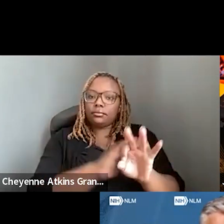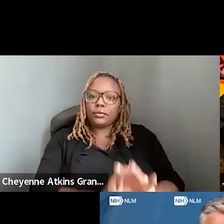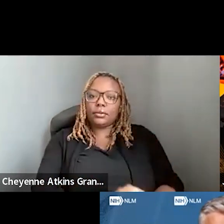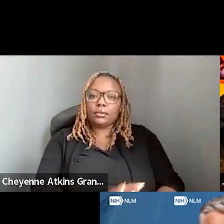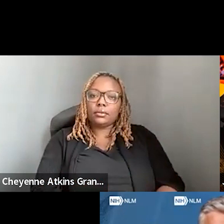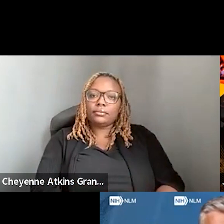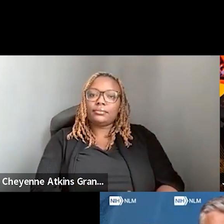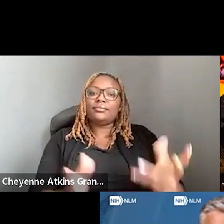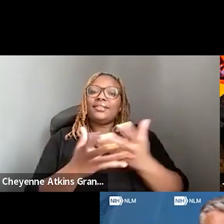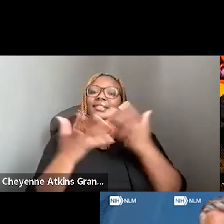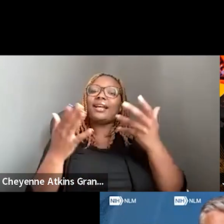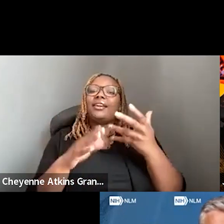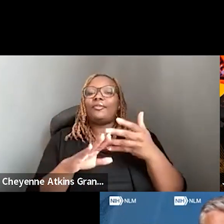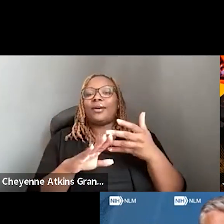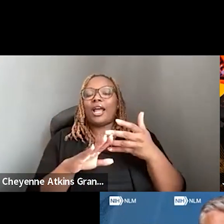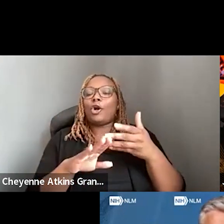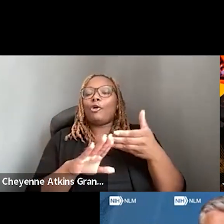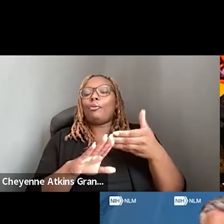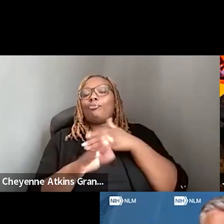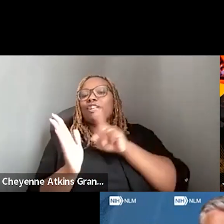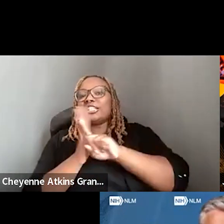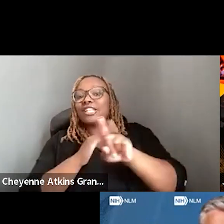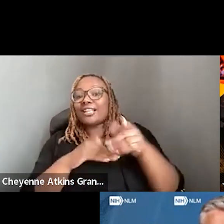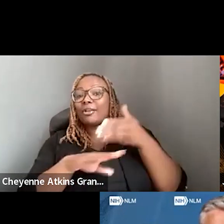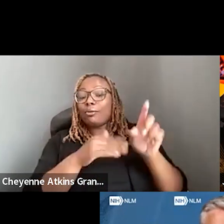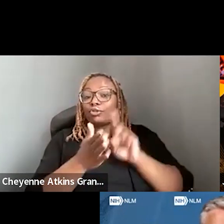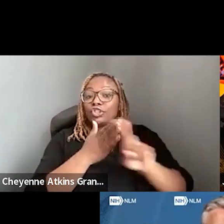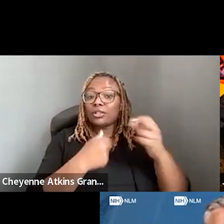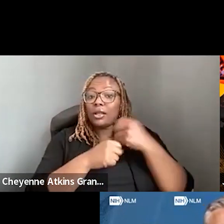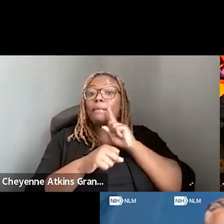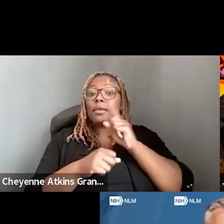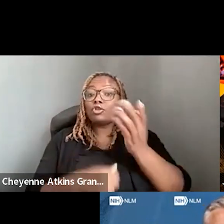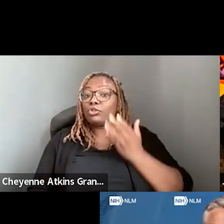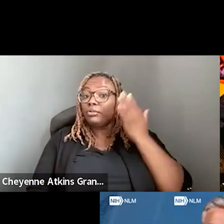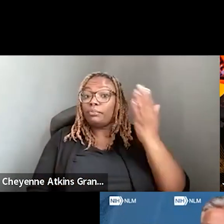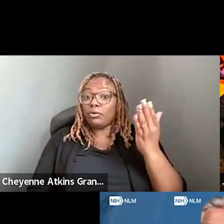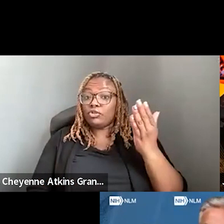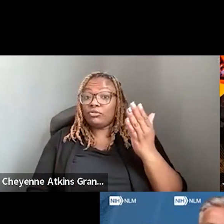what I call precheck and post -- post checks. We make sure that the proposal is of -- you know, it's all formatted correctly.